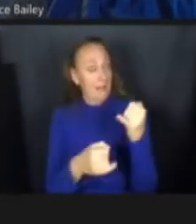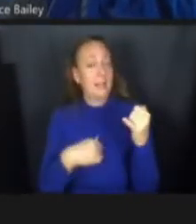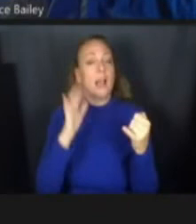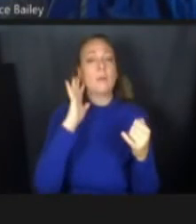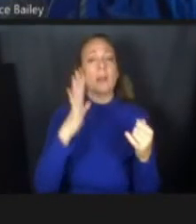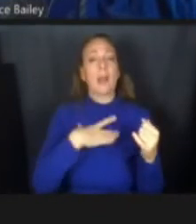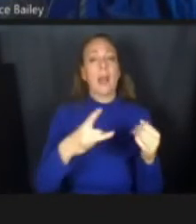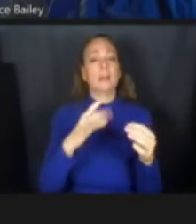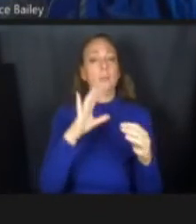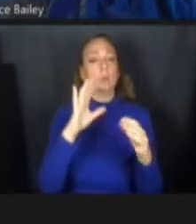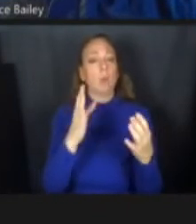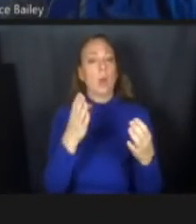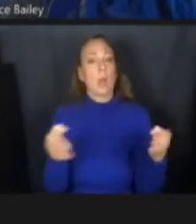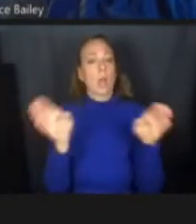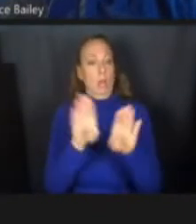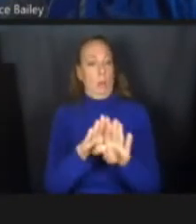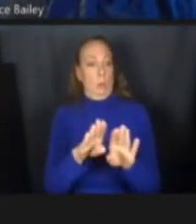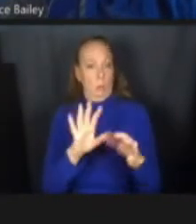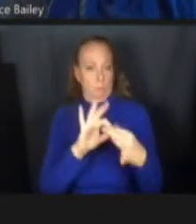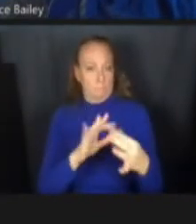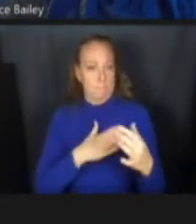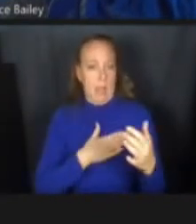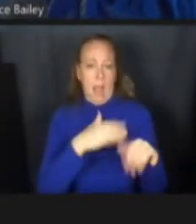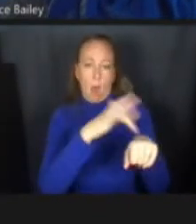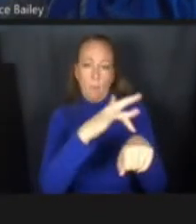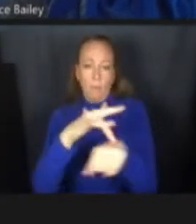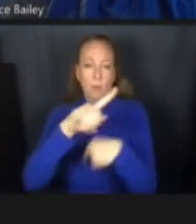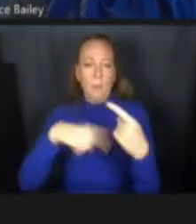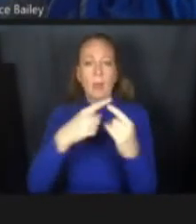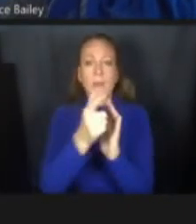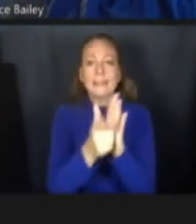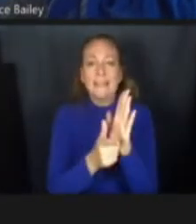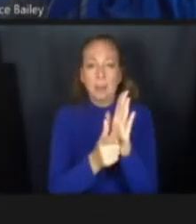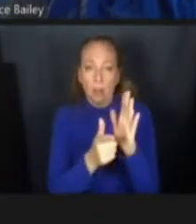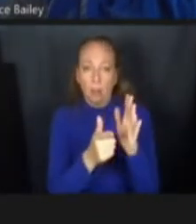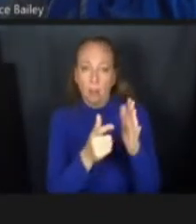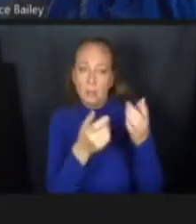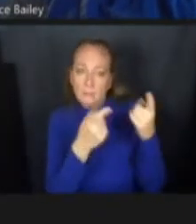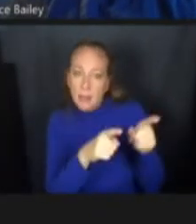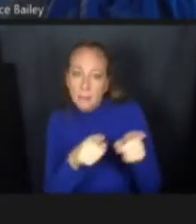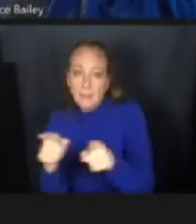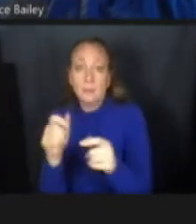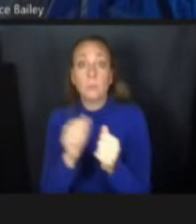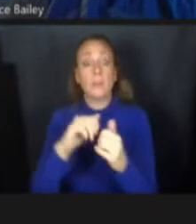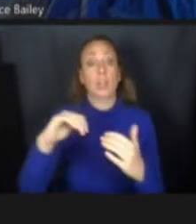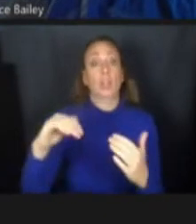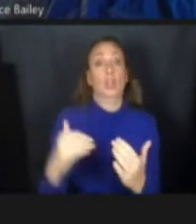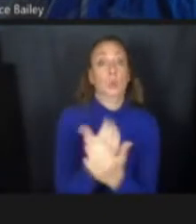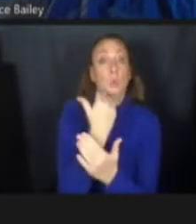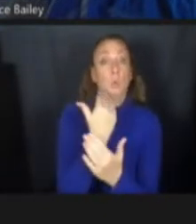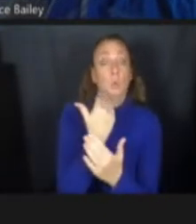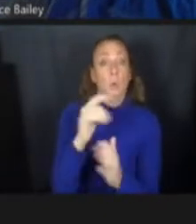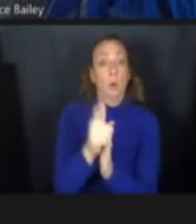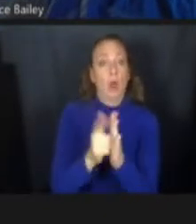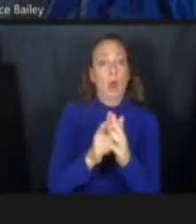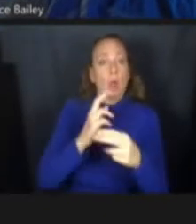of legal developments, with a newly enacted law called the Department of Veterans Affairs